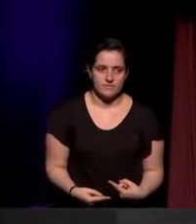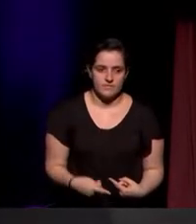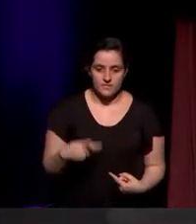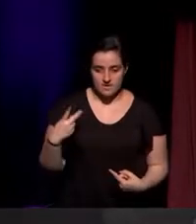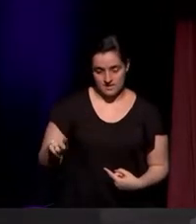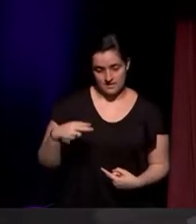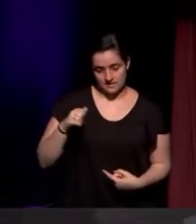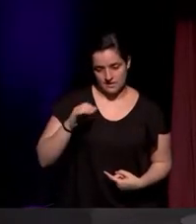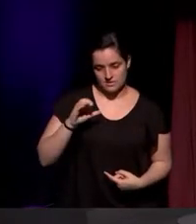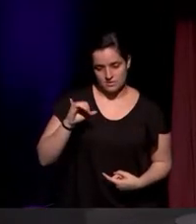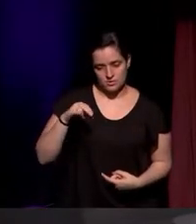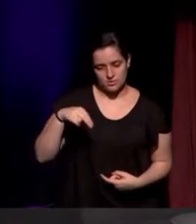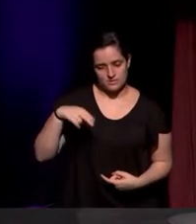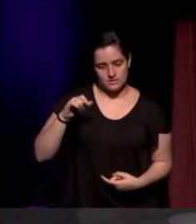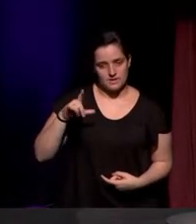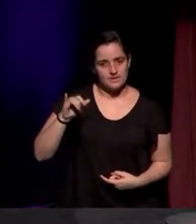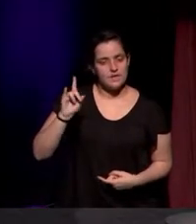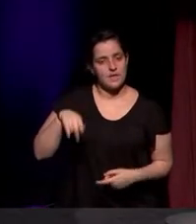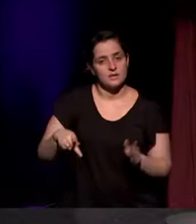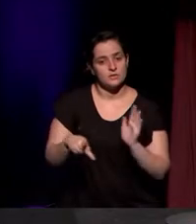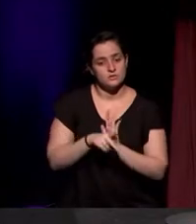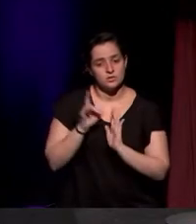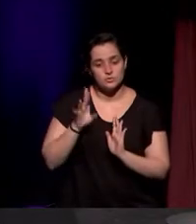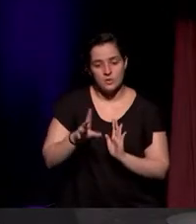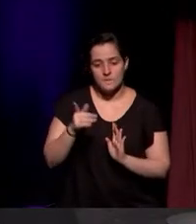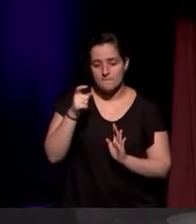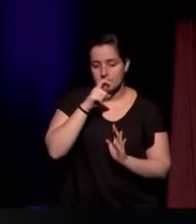only to the children of Lebanese parents,